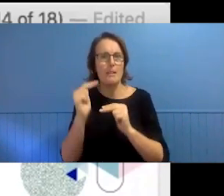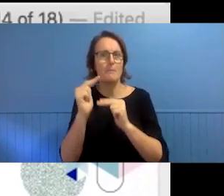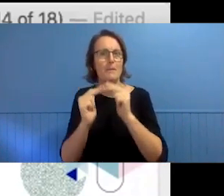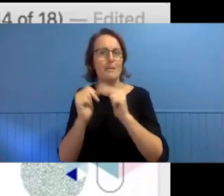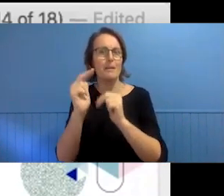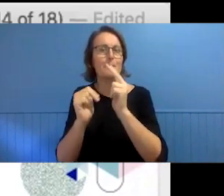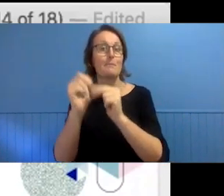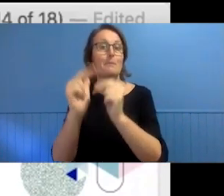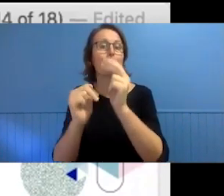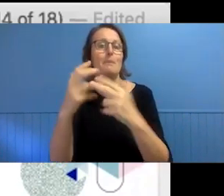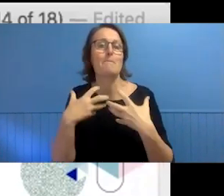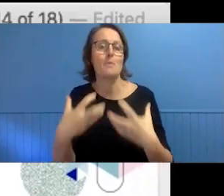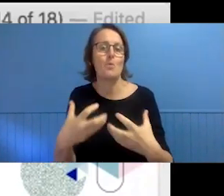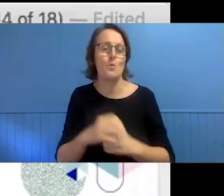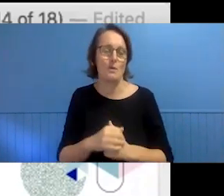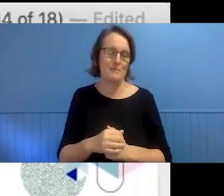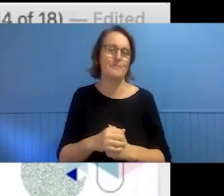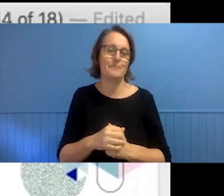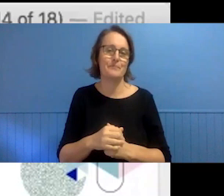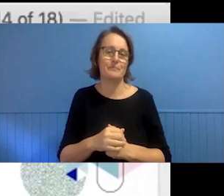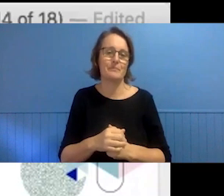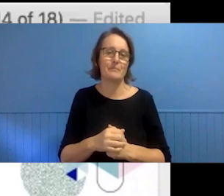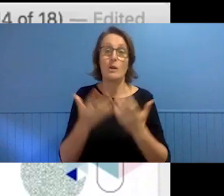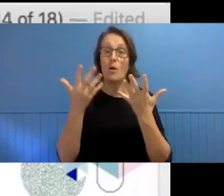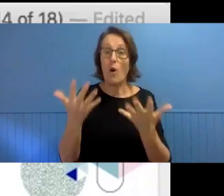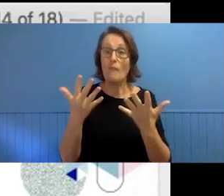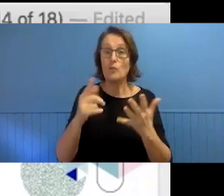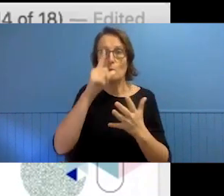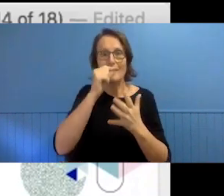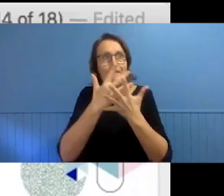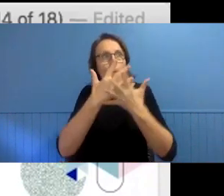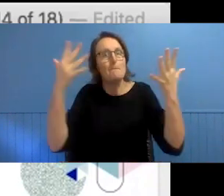have really big ambitious ideas and absolutely go gangbuster for them.